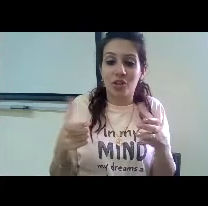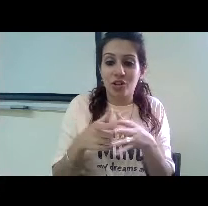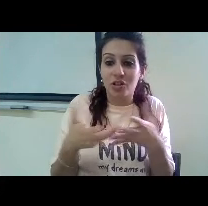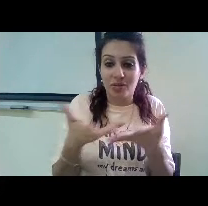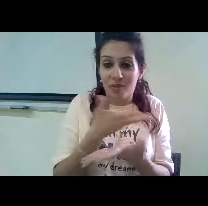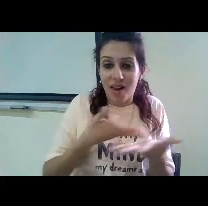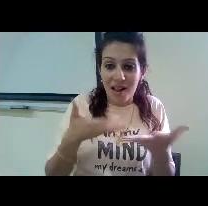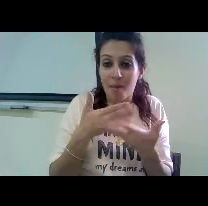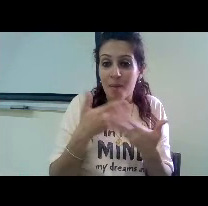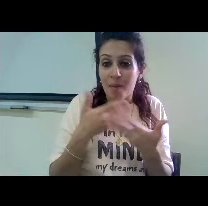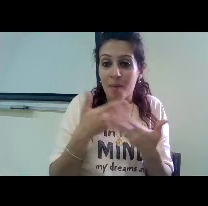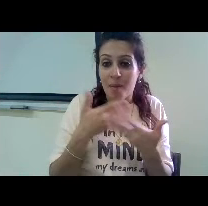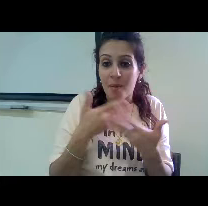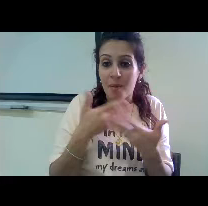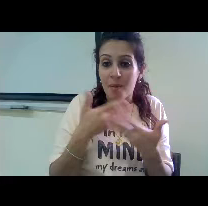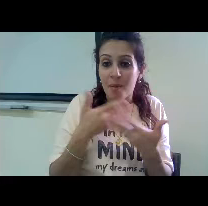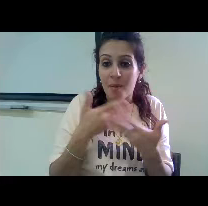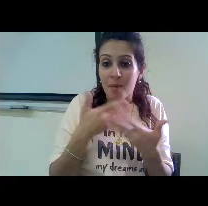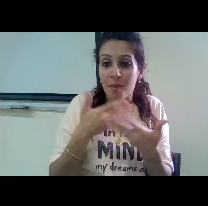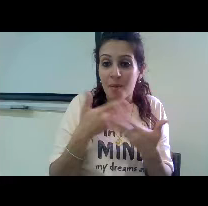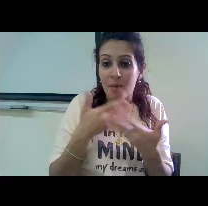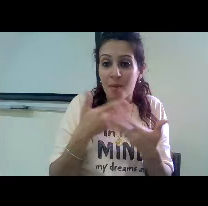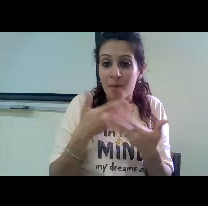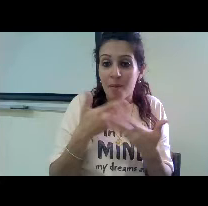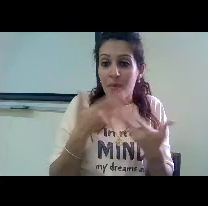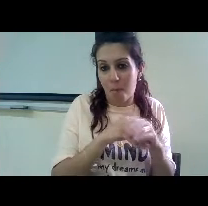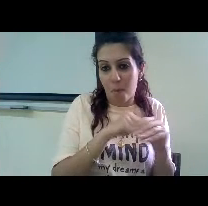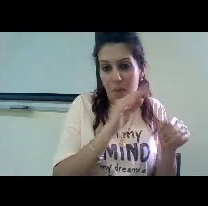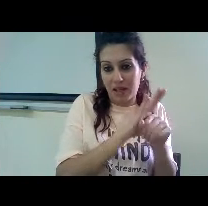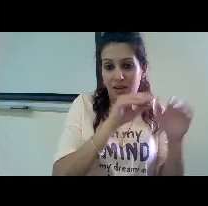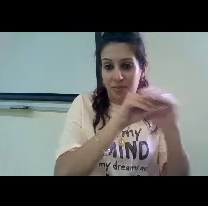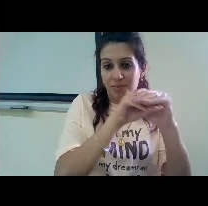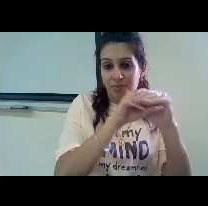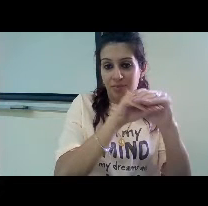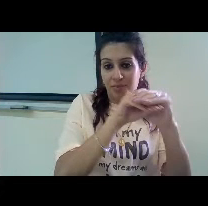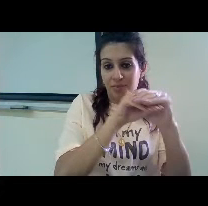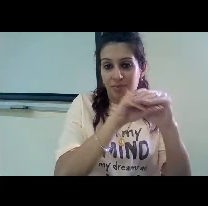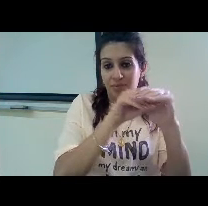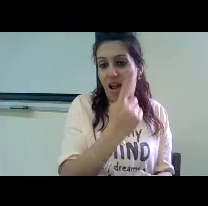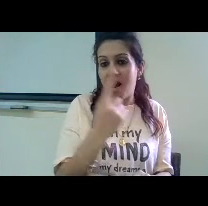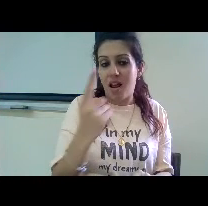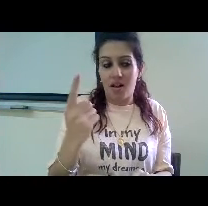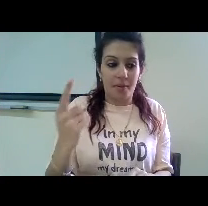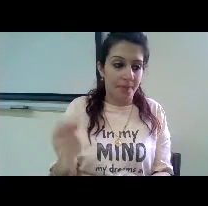And because a lot of countries were ready to, now abolish standardized tests and it